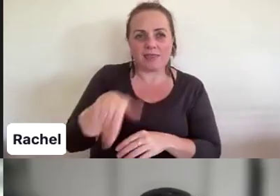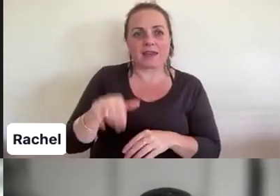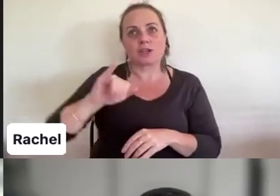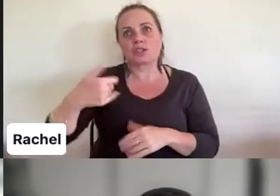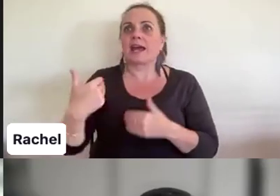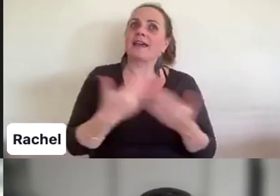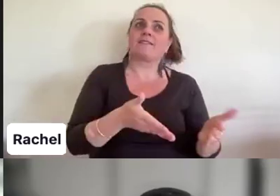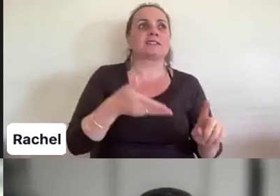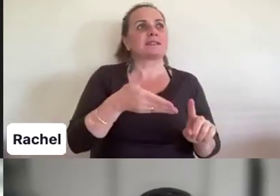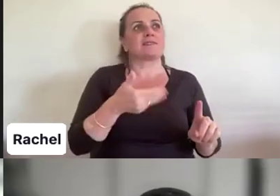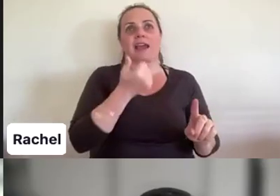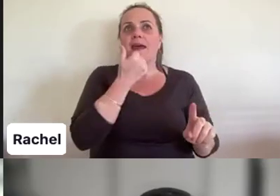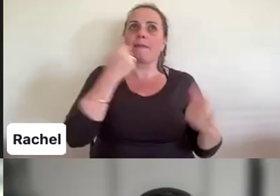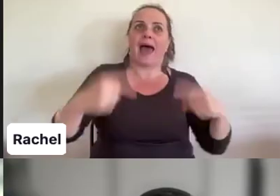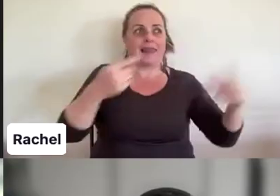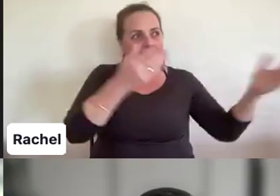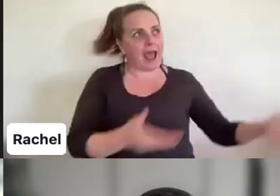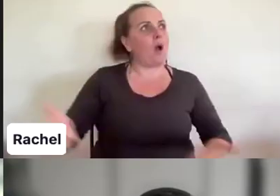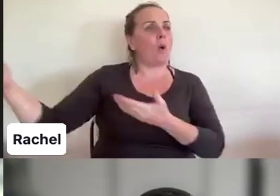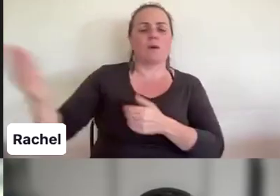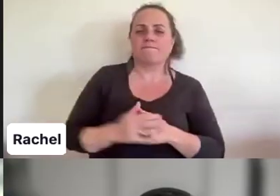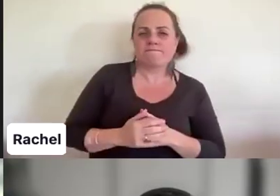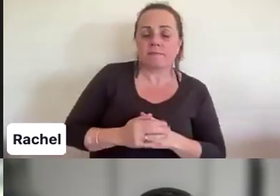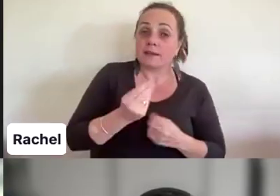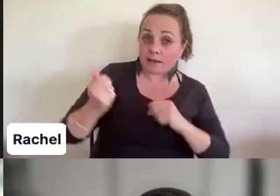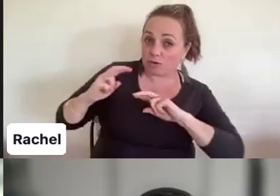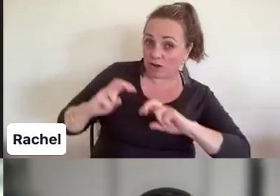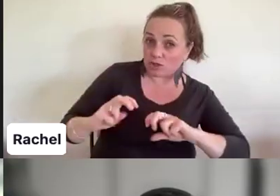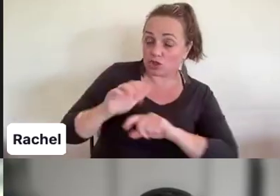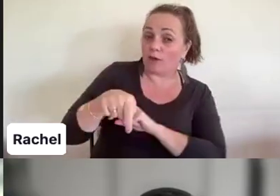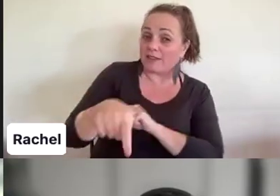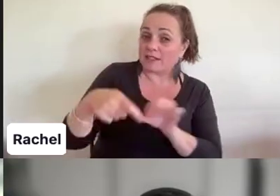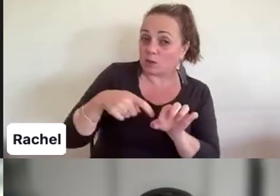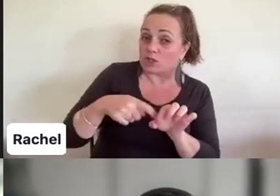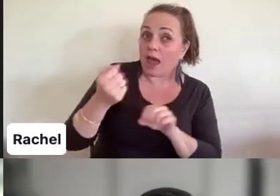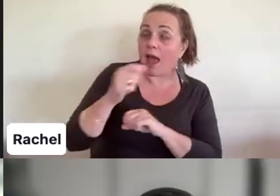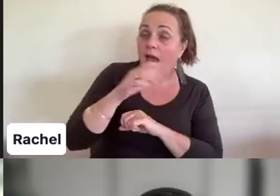yeah. But there is research on this question and I'd encourage people to go out there and